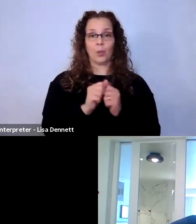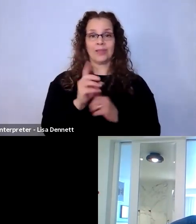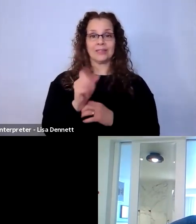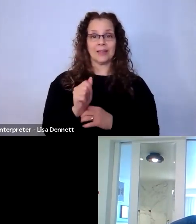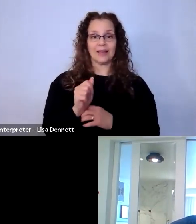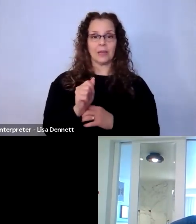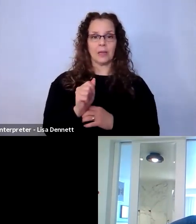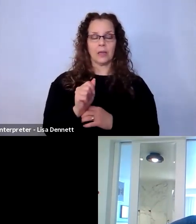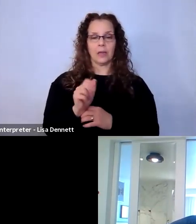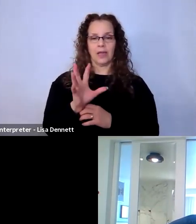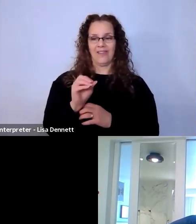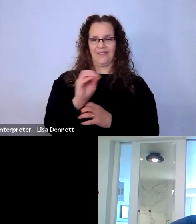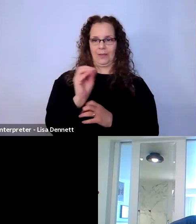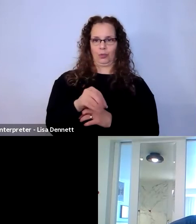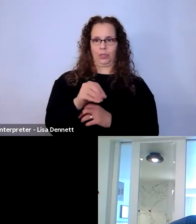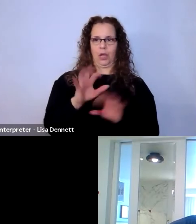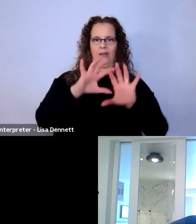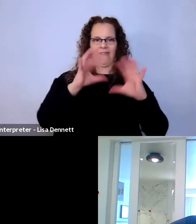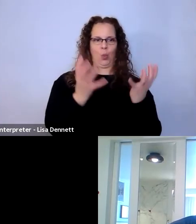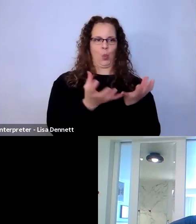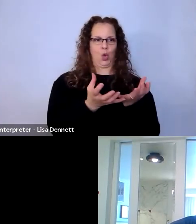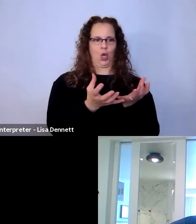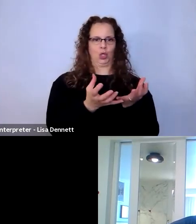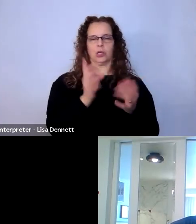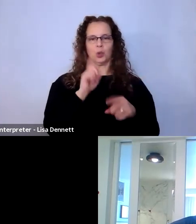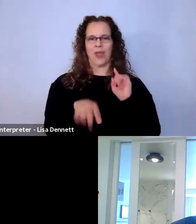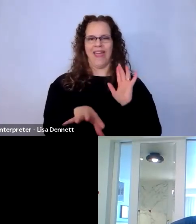population out there, they can easily be found so we are going to create a